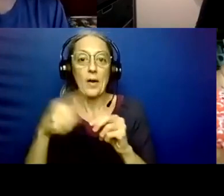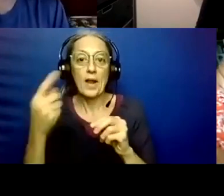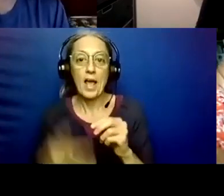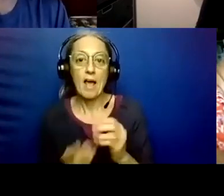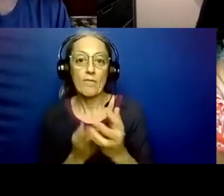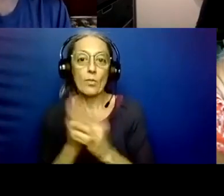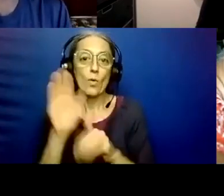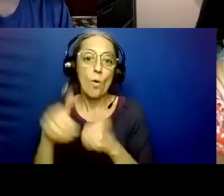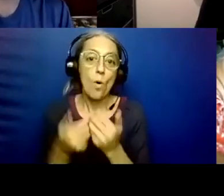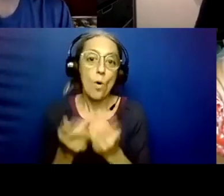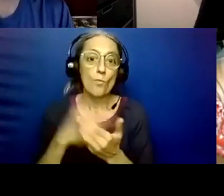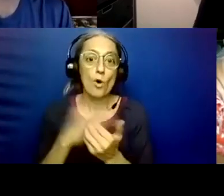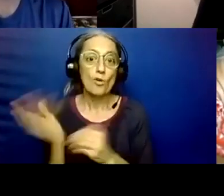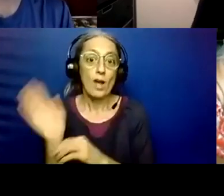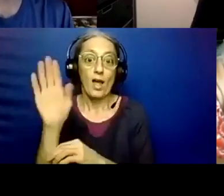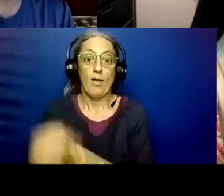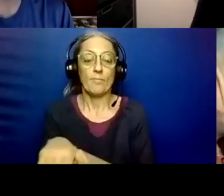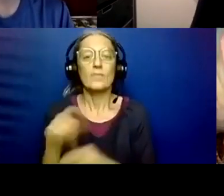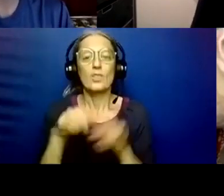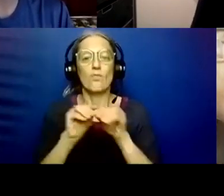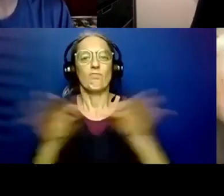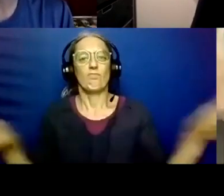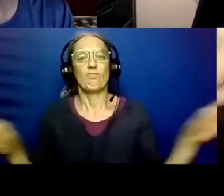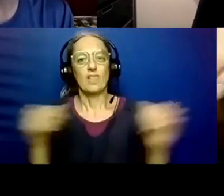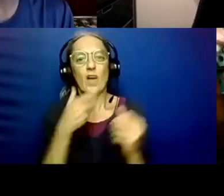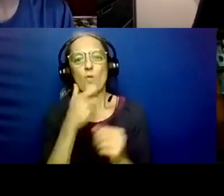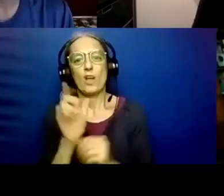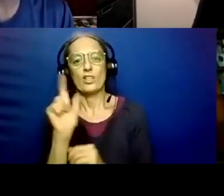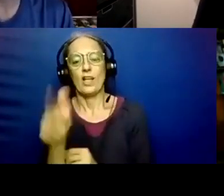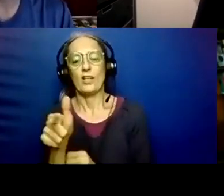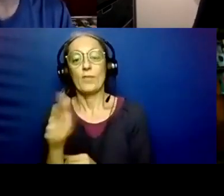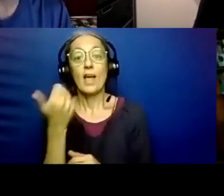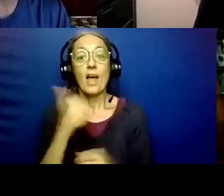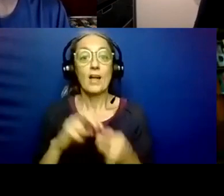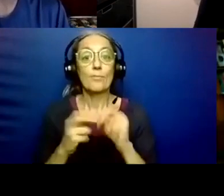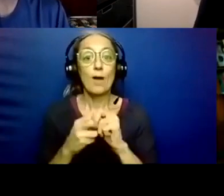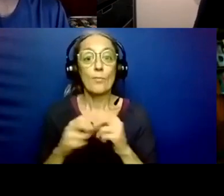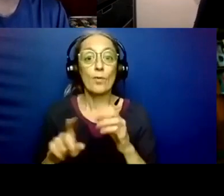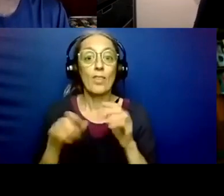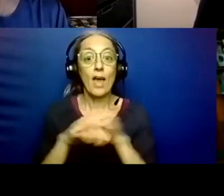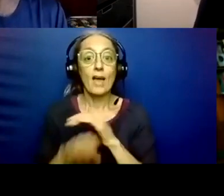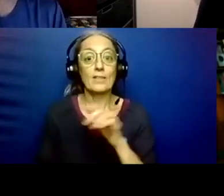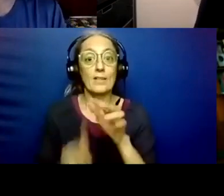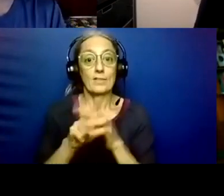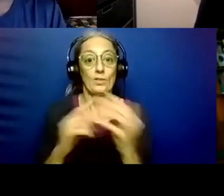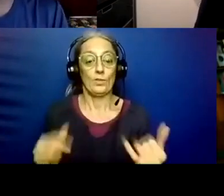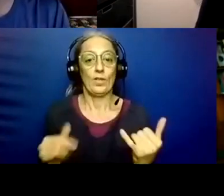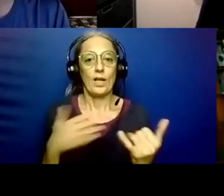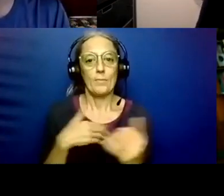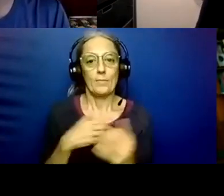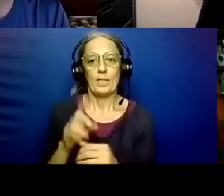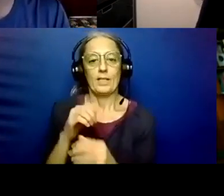If you experience any issues today with access, please send a private message to the host or to Ed Hirtzel in the chat box.